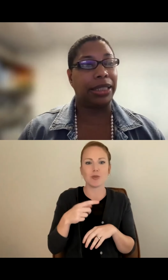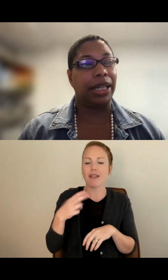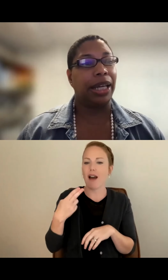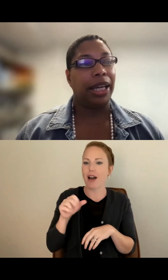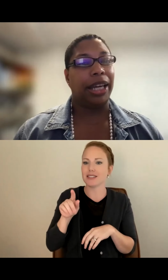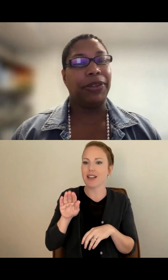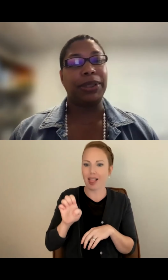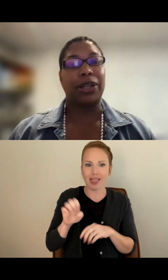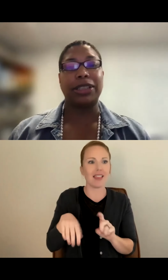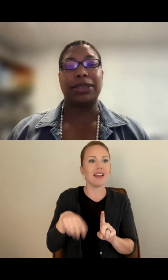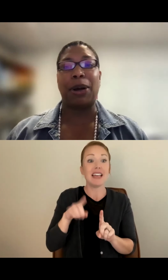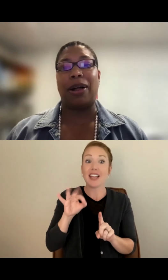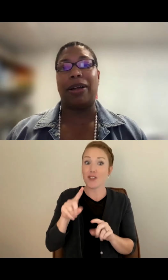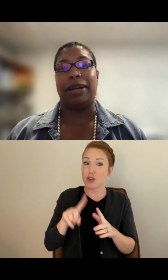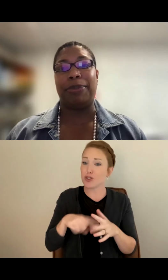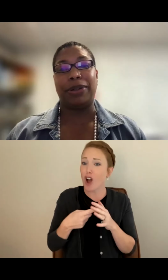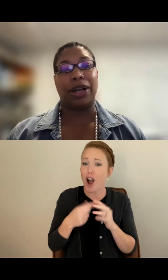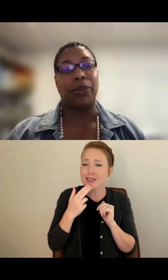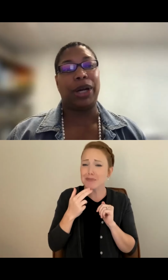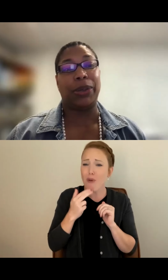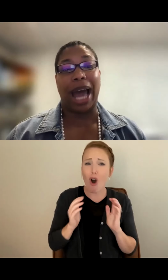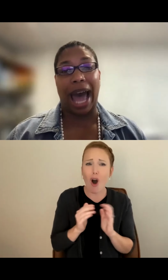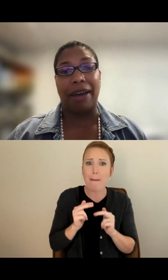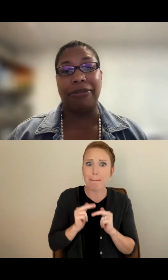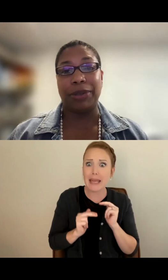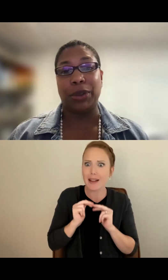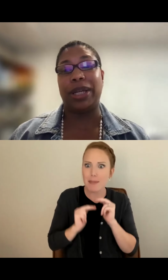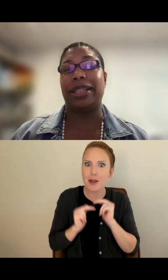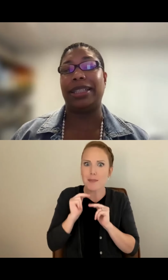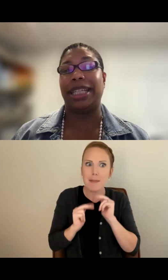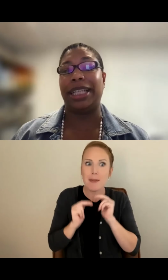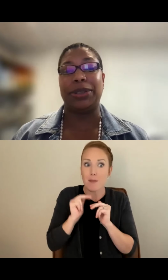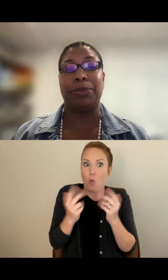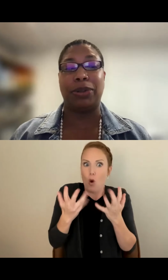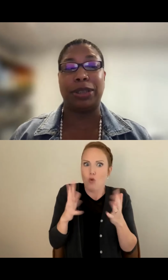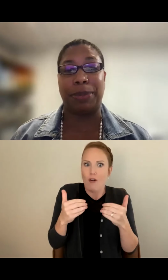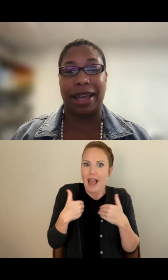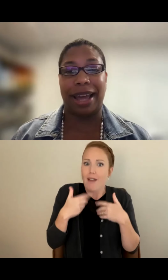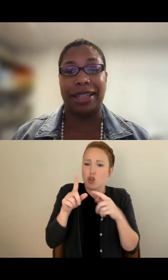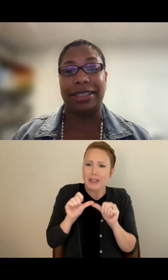"If you start small and build on what you have, you can continue to multiply that into